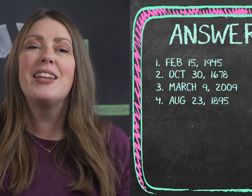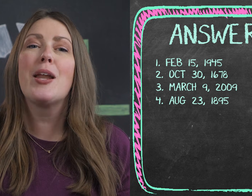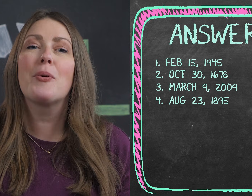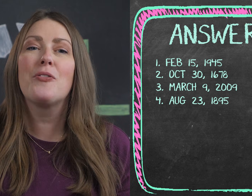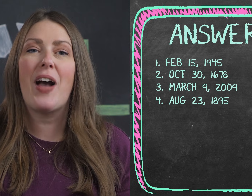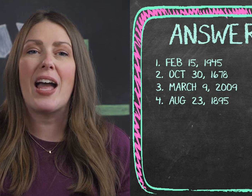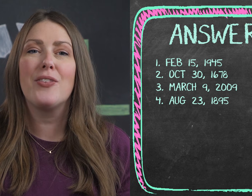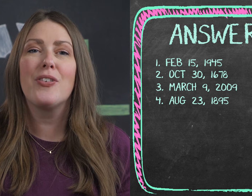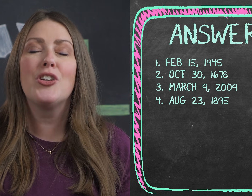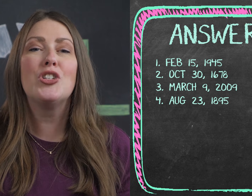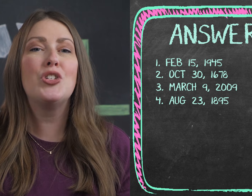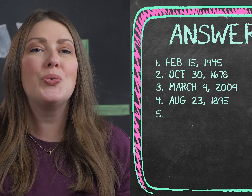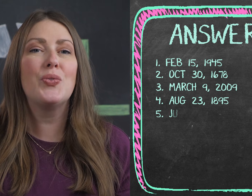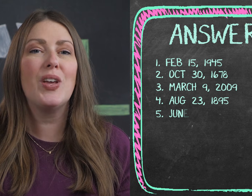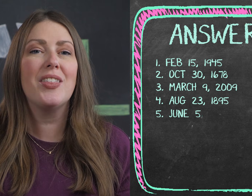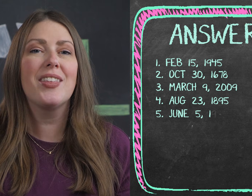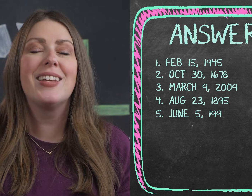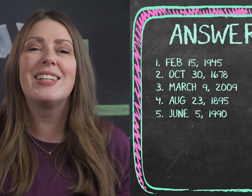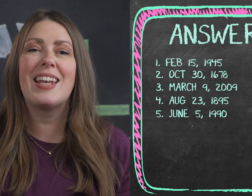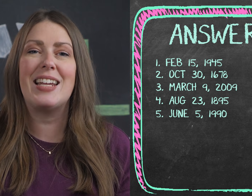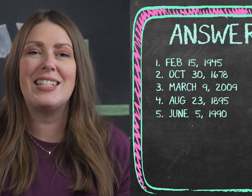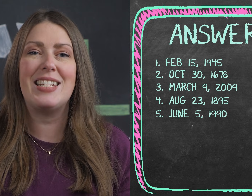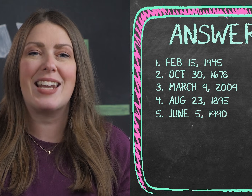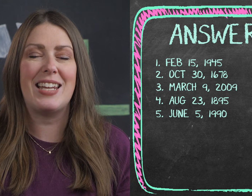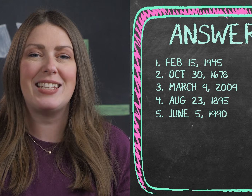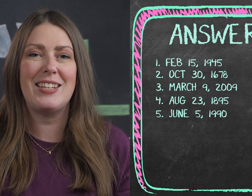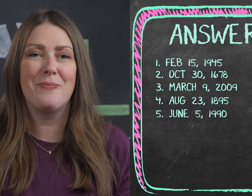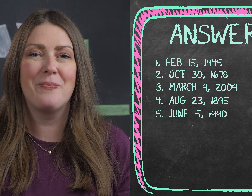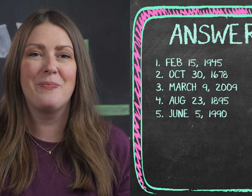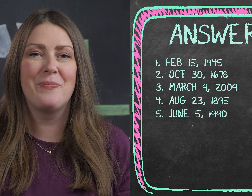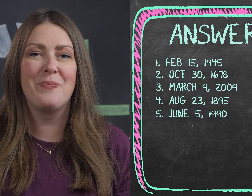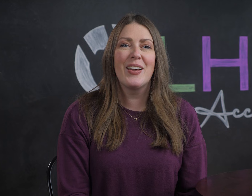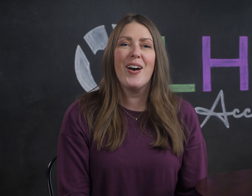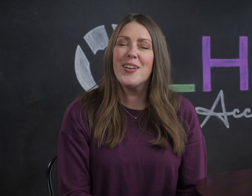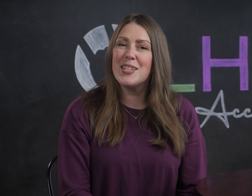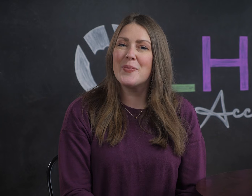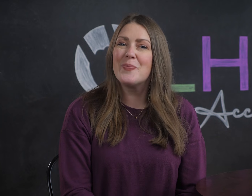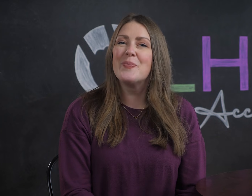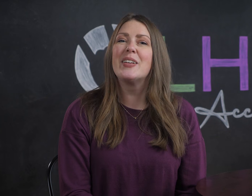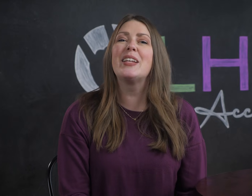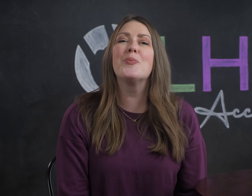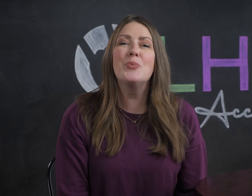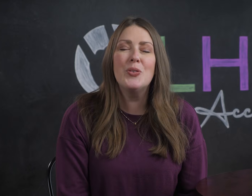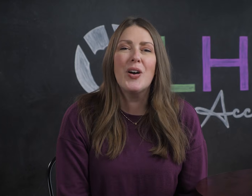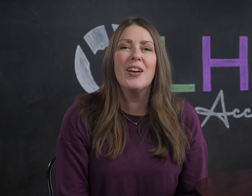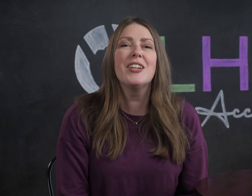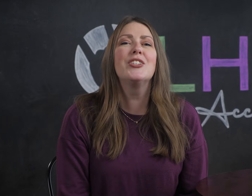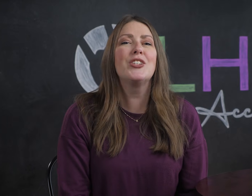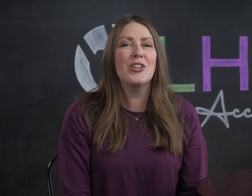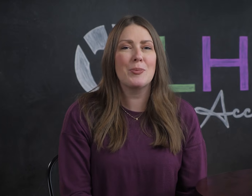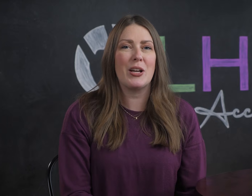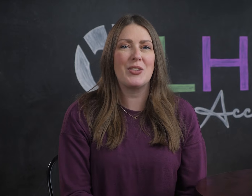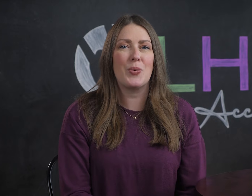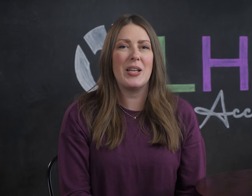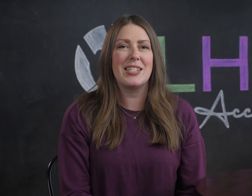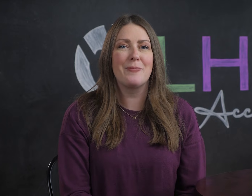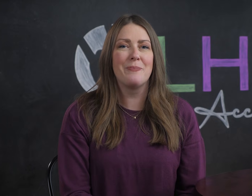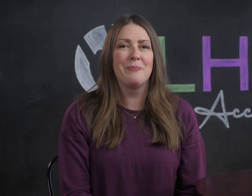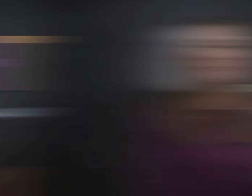Number five. June 5th, 1990. Awesome! Now move on to your expressive quiz.